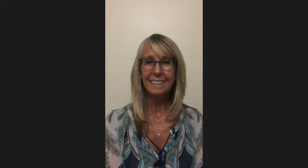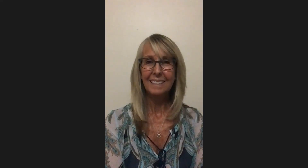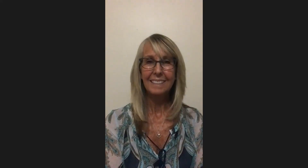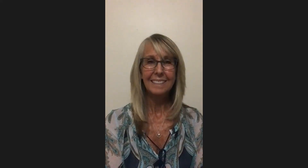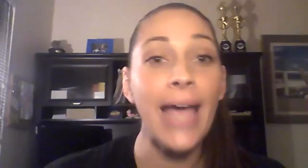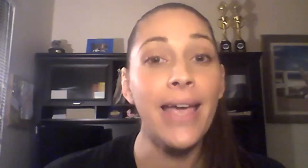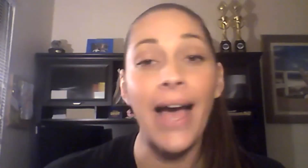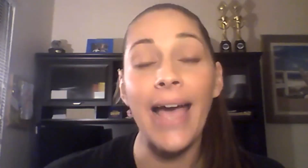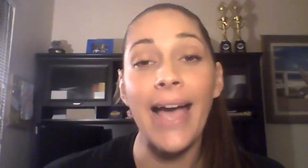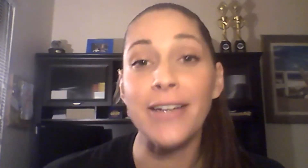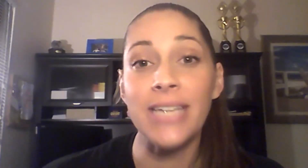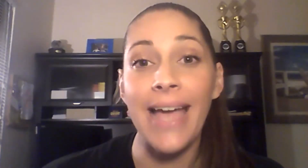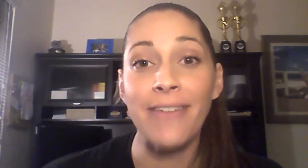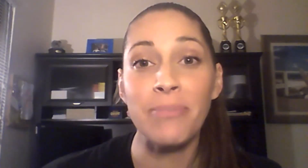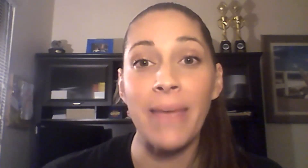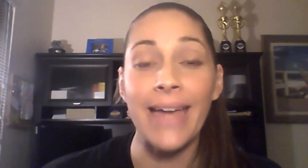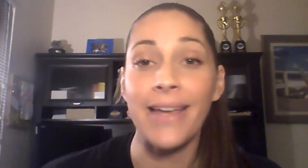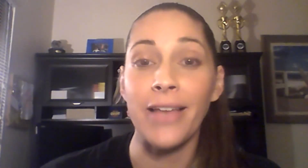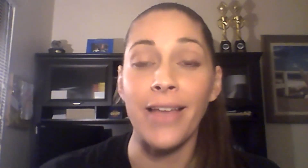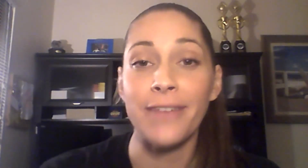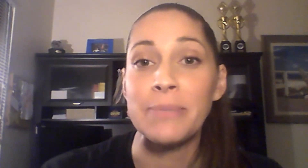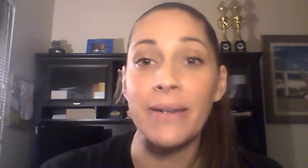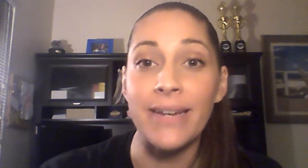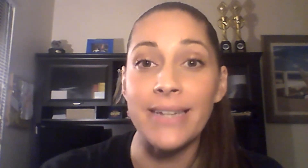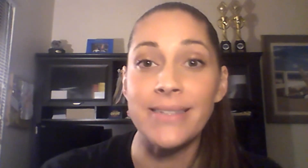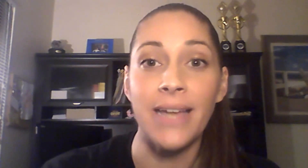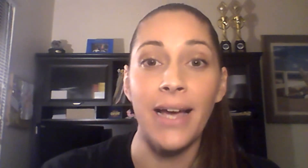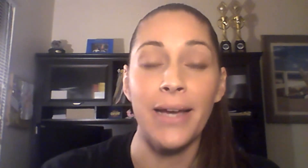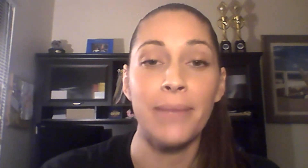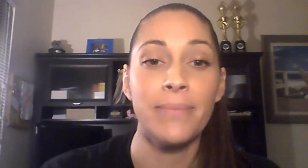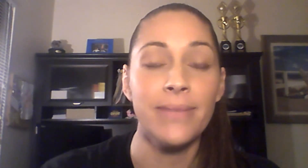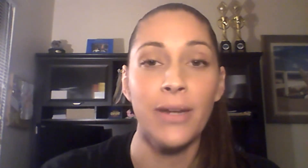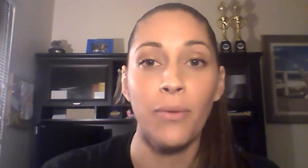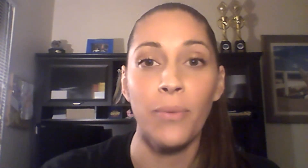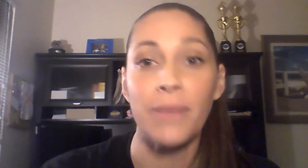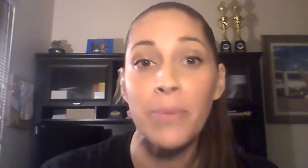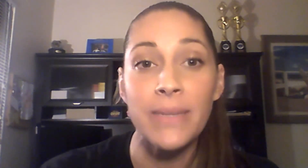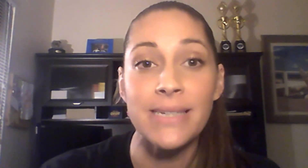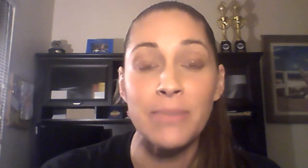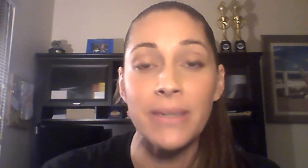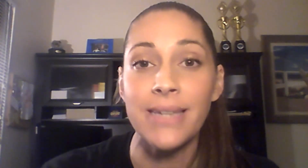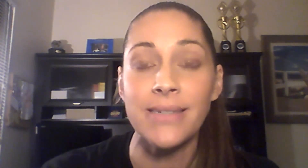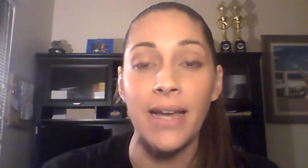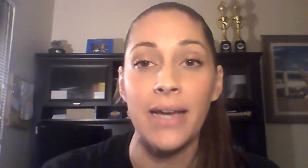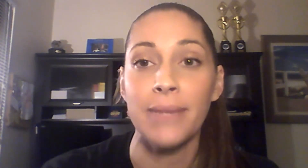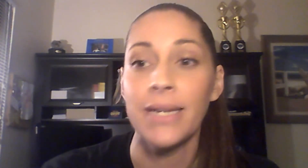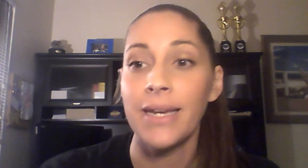Nikki: I actually haven't, Beth, had a lot of experience, you know with people with disabilities, unfortunately.